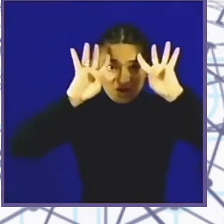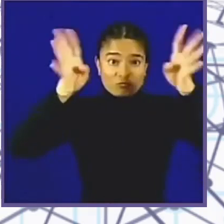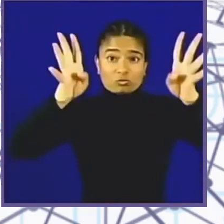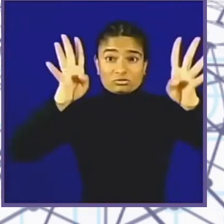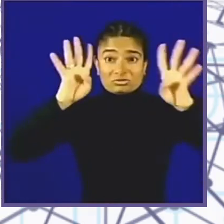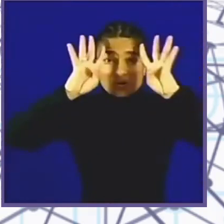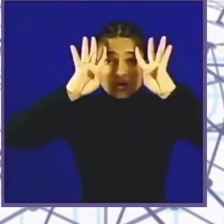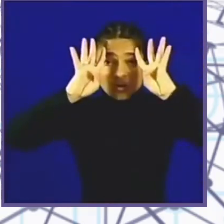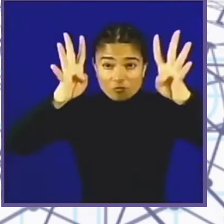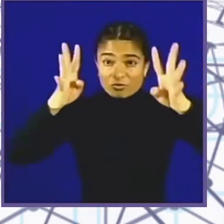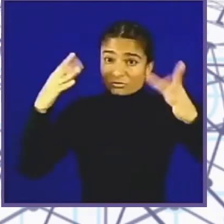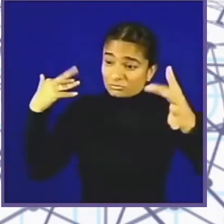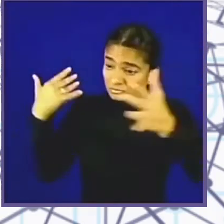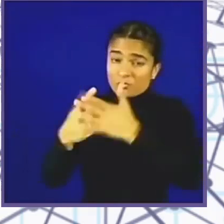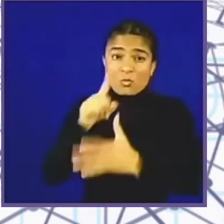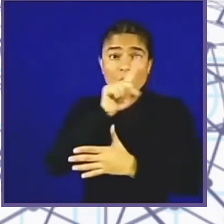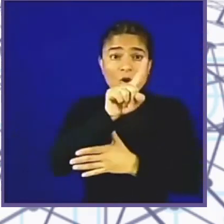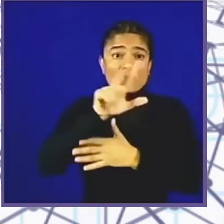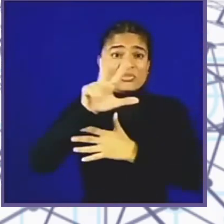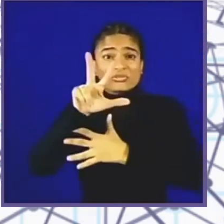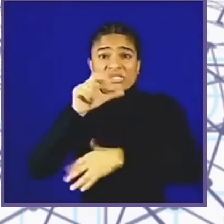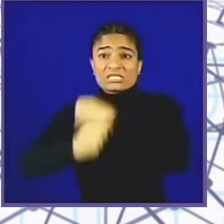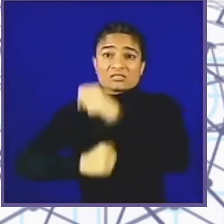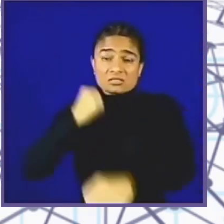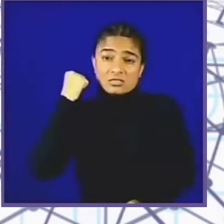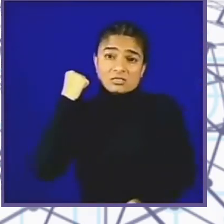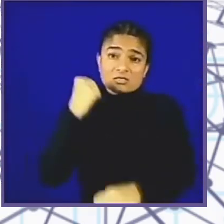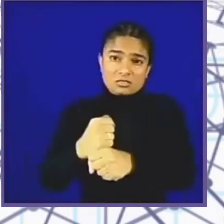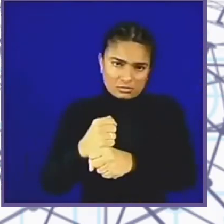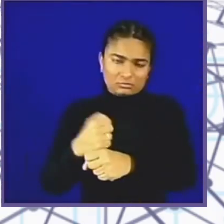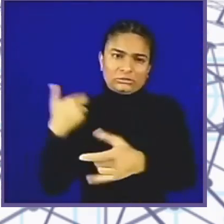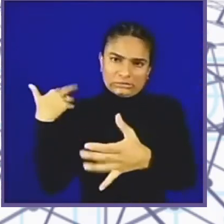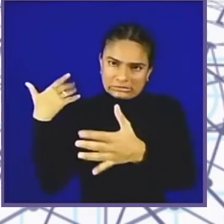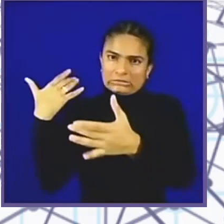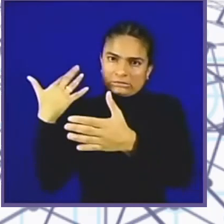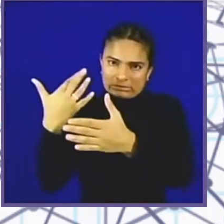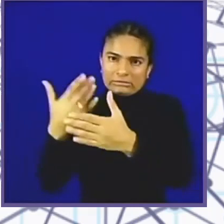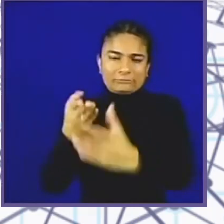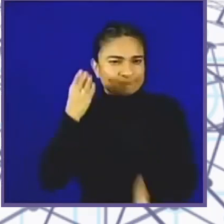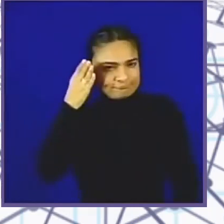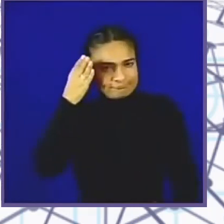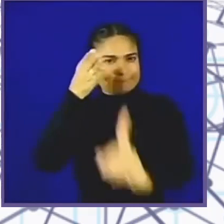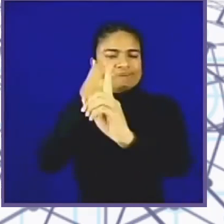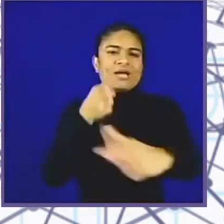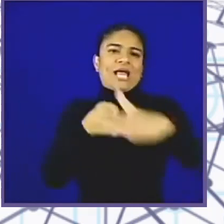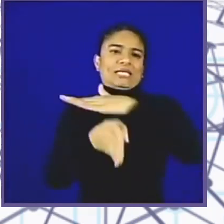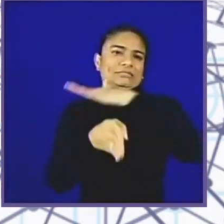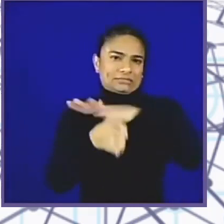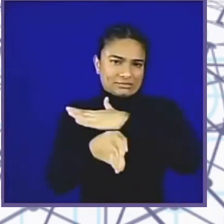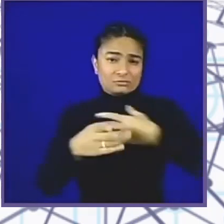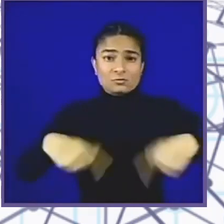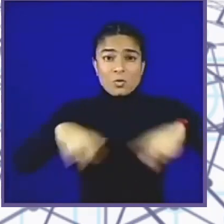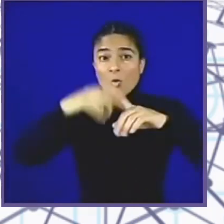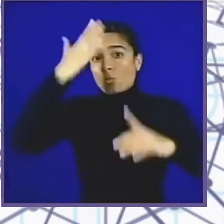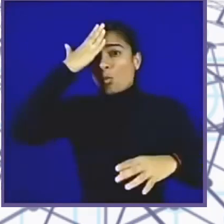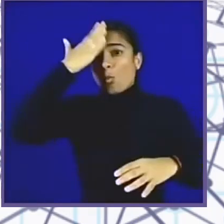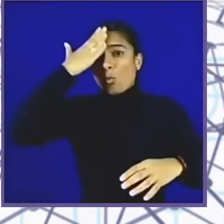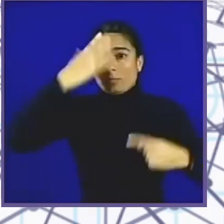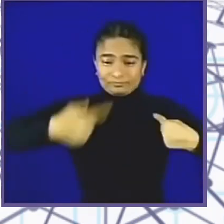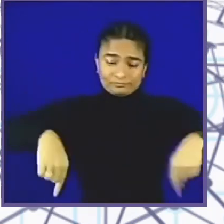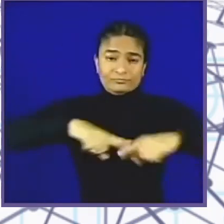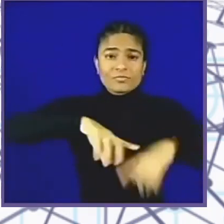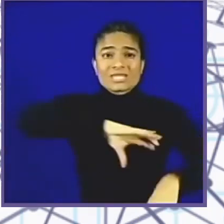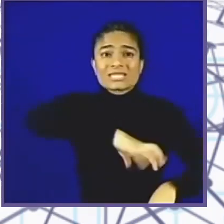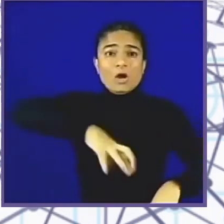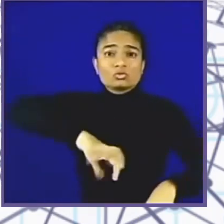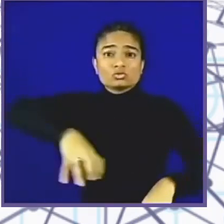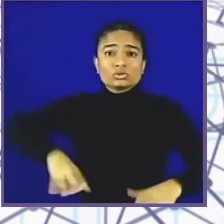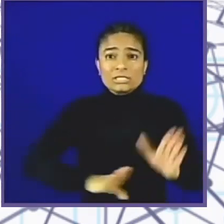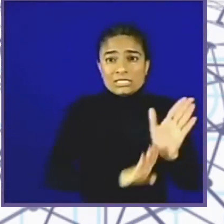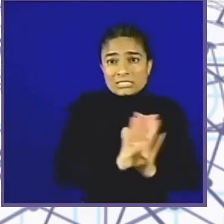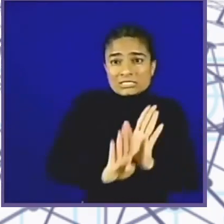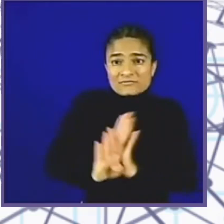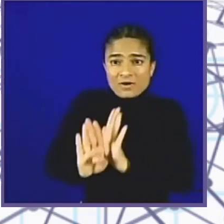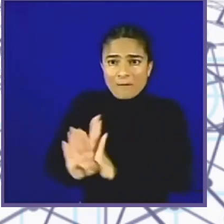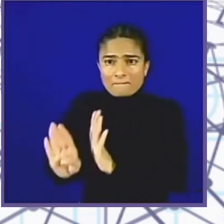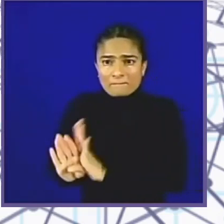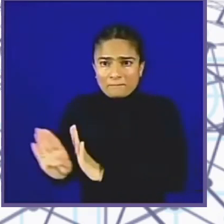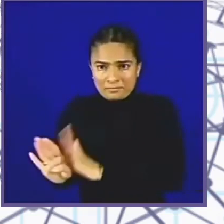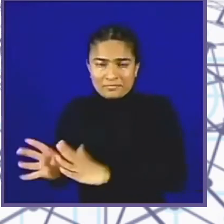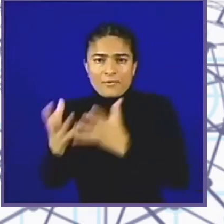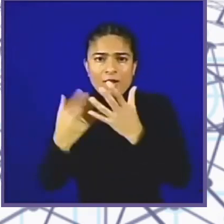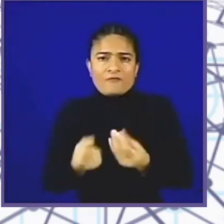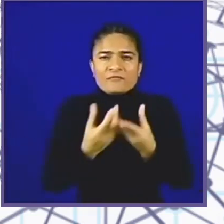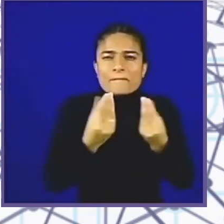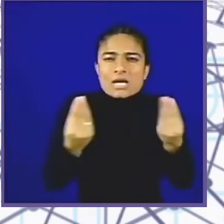there is a level or very few at manufacturers or businesses that are persons with disabilities.